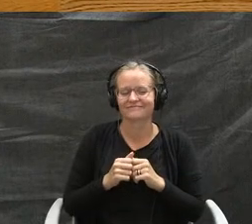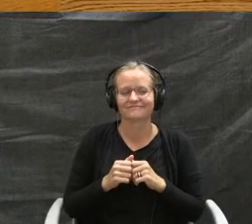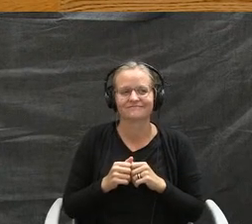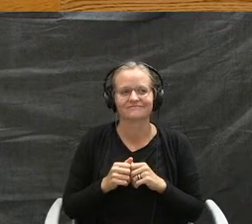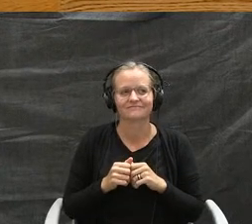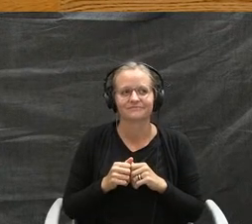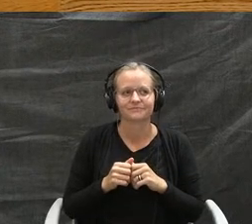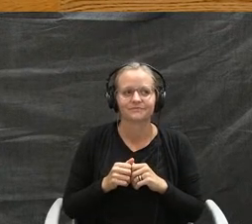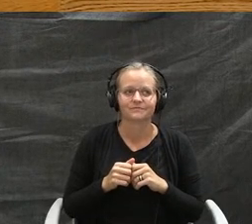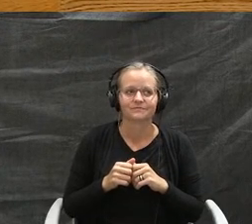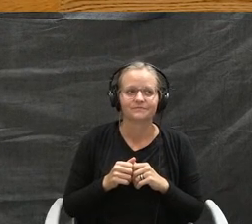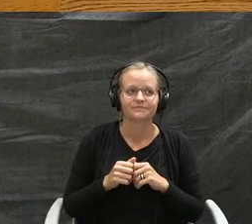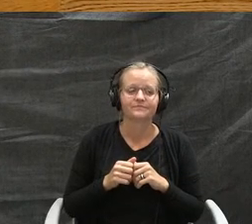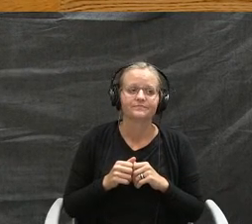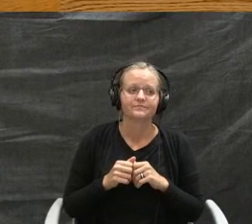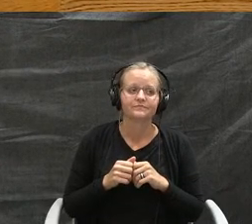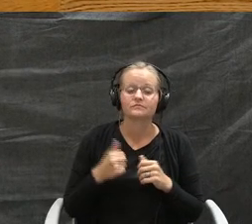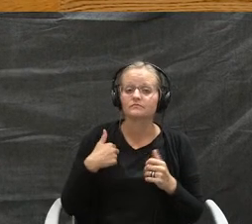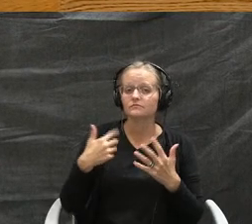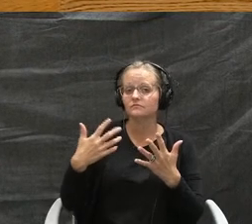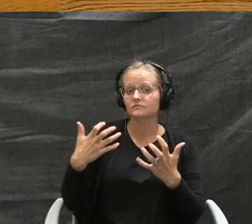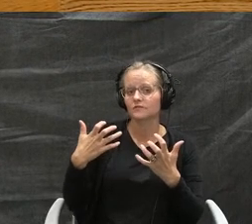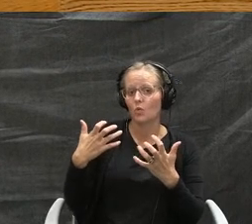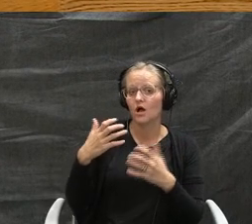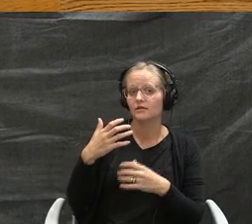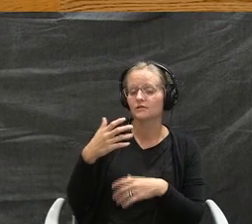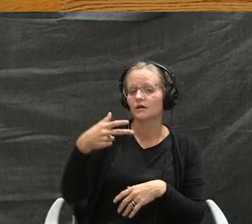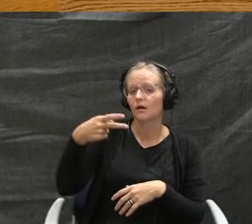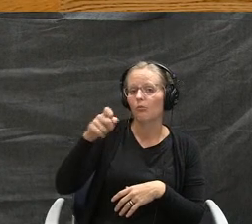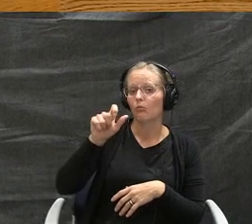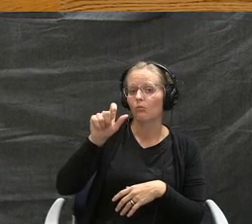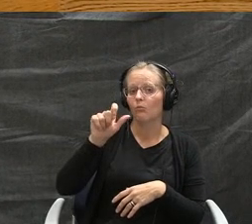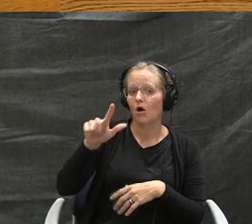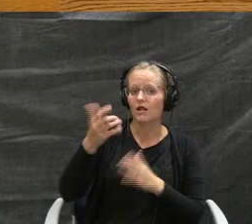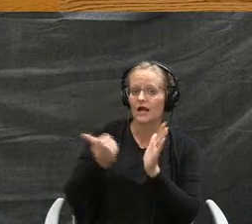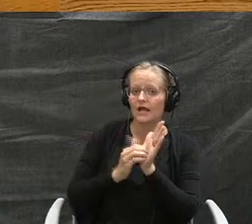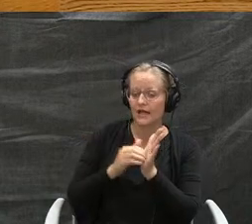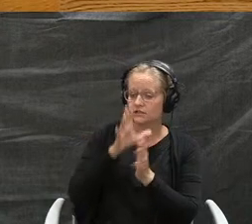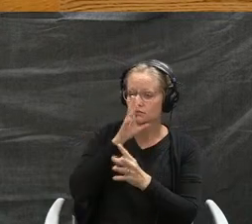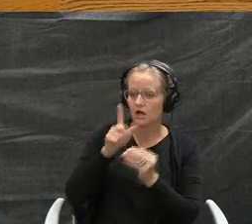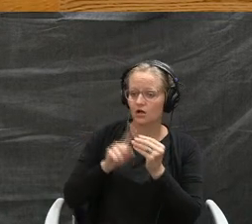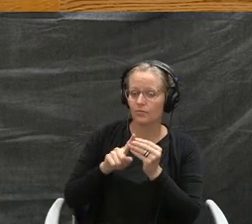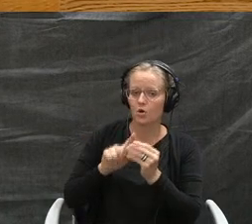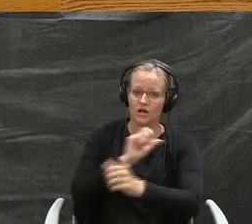would like to have Mr Bush. Why talk to you about the authorized sale of the opiate bonds?